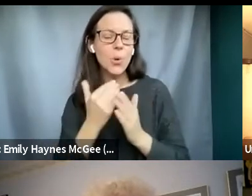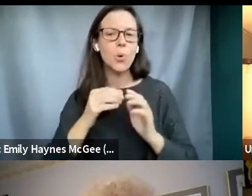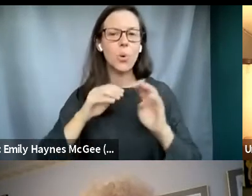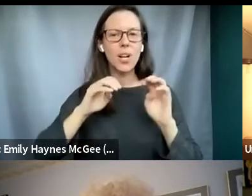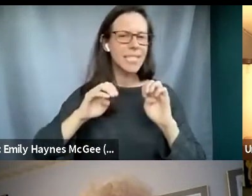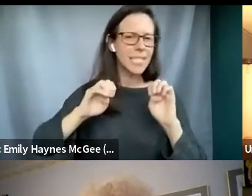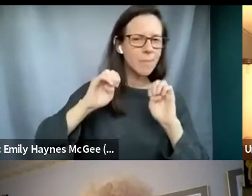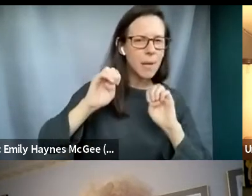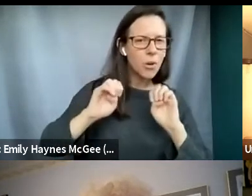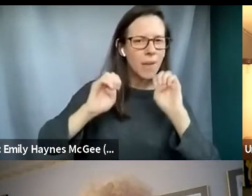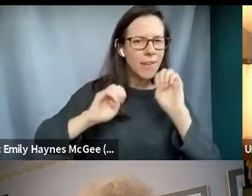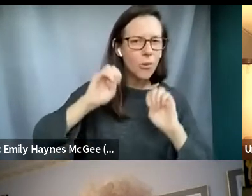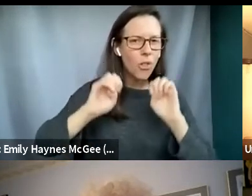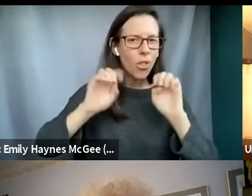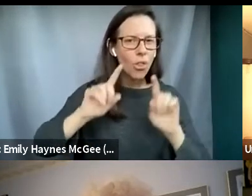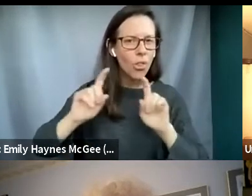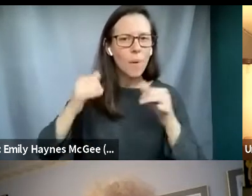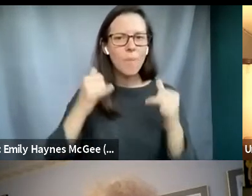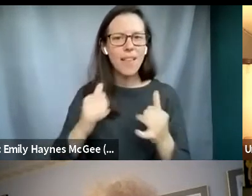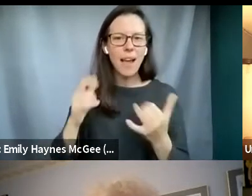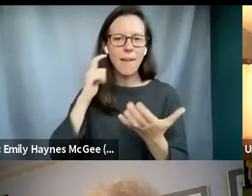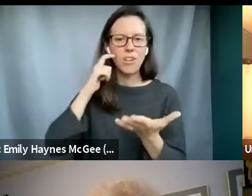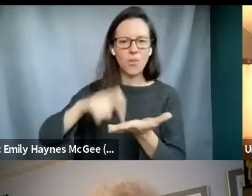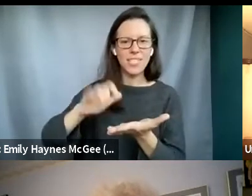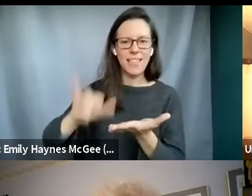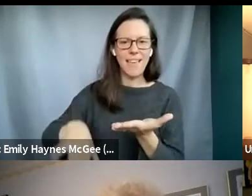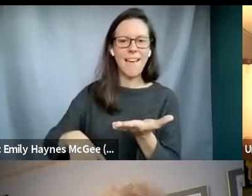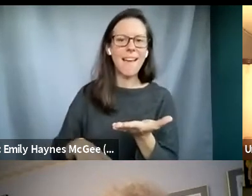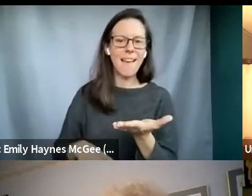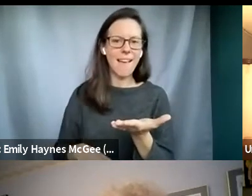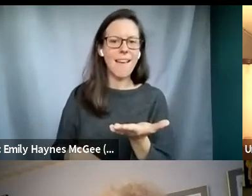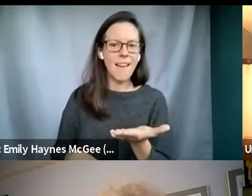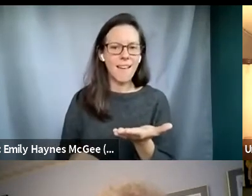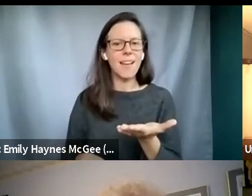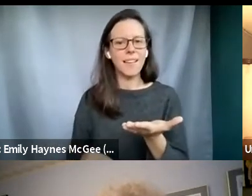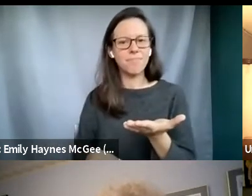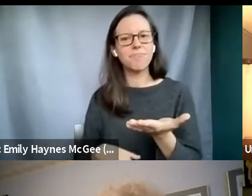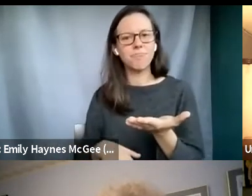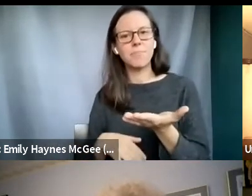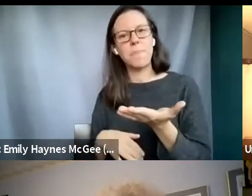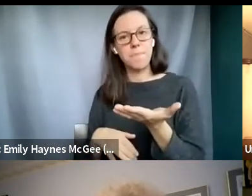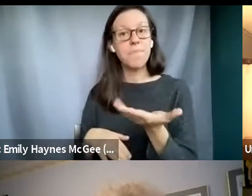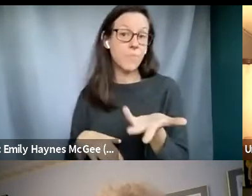So that's what I've always noticed about the Grit Fund and what makes it such a vibrant